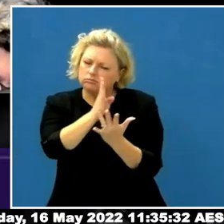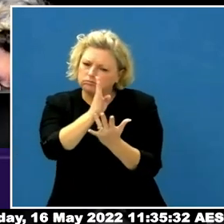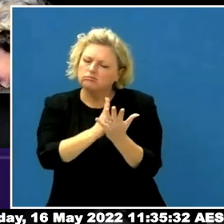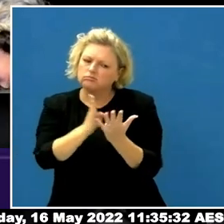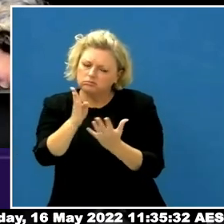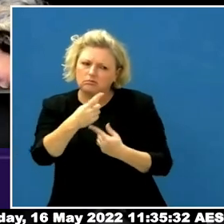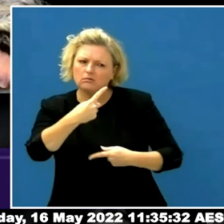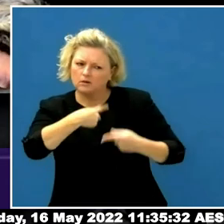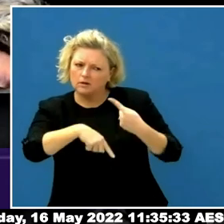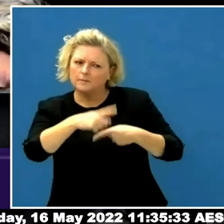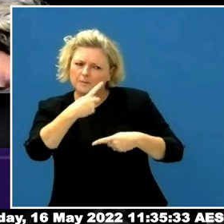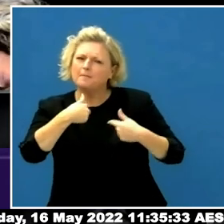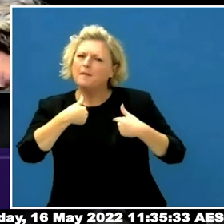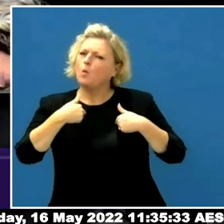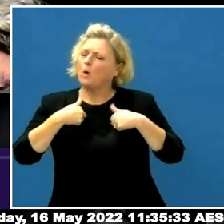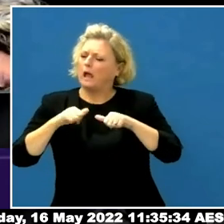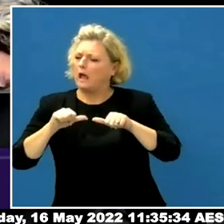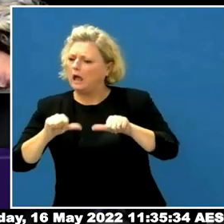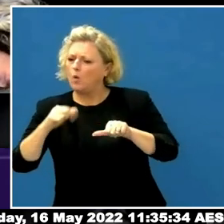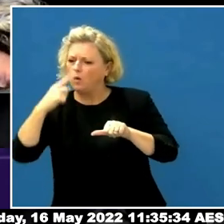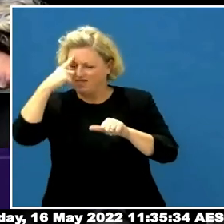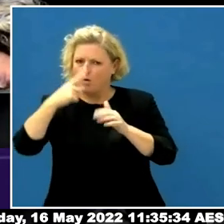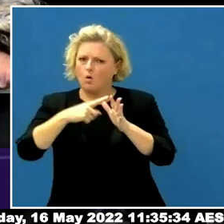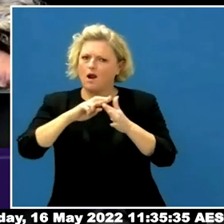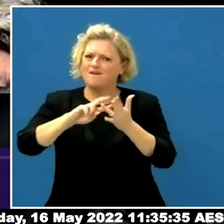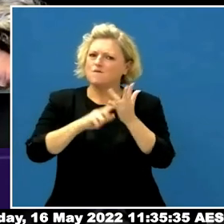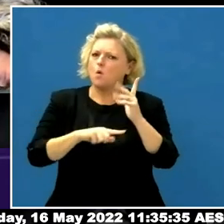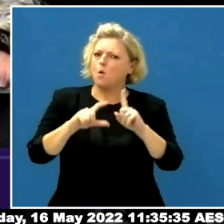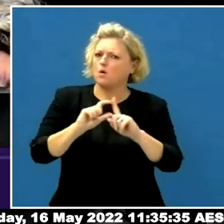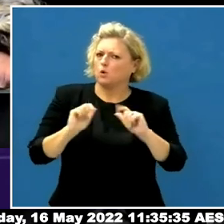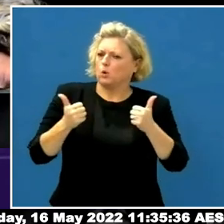Yes. SALLY: Because of the hours that they could do and the services they